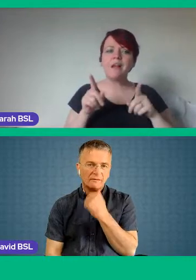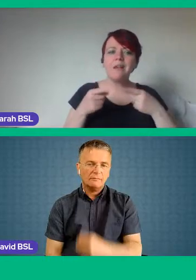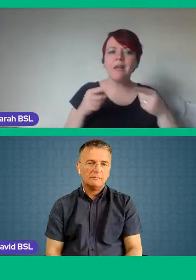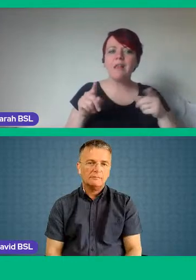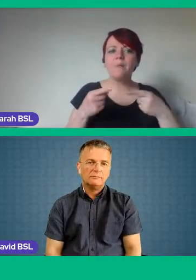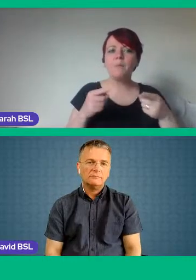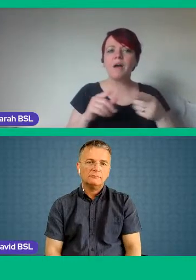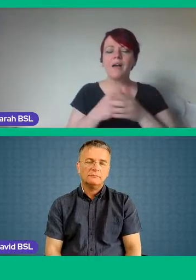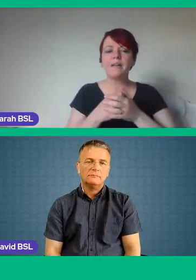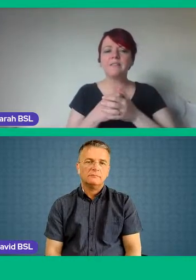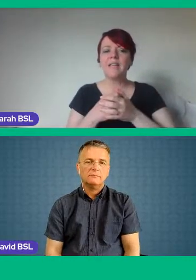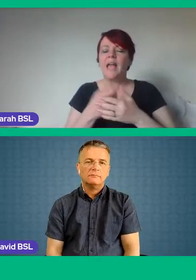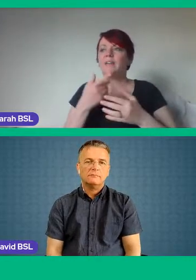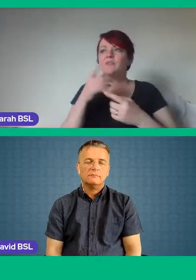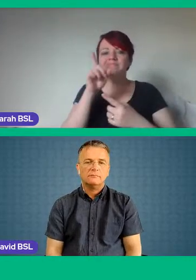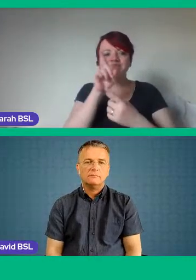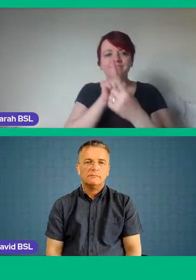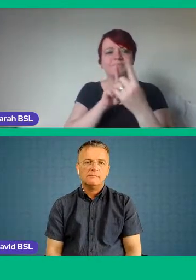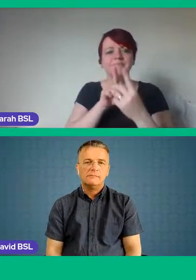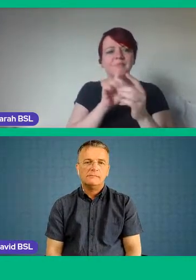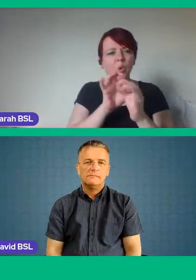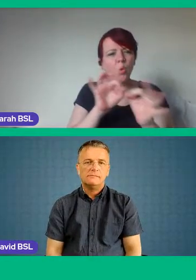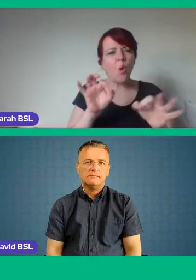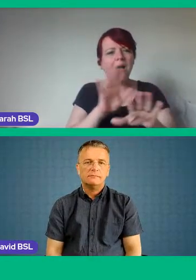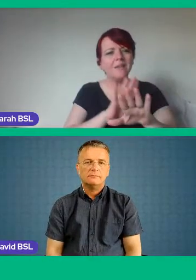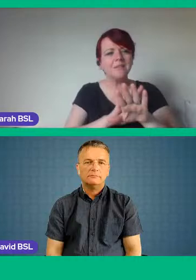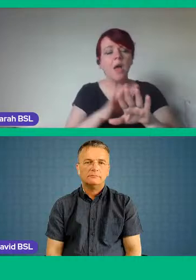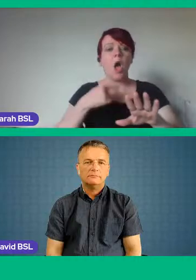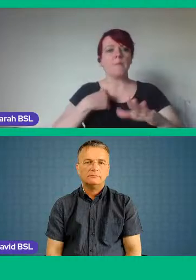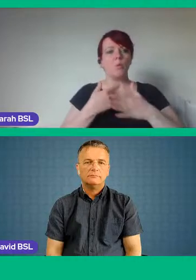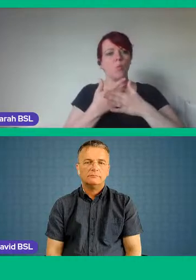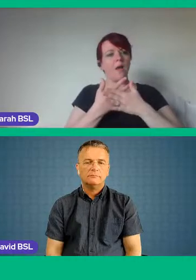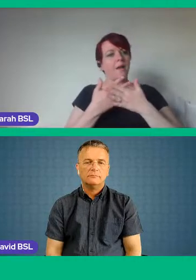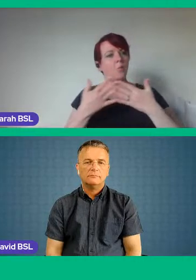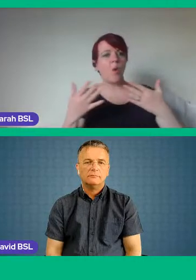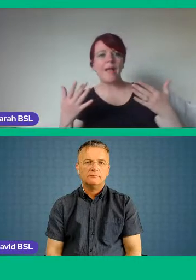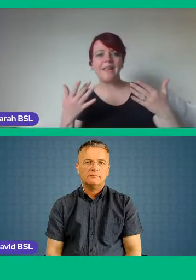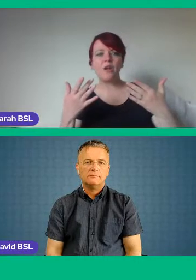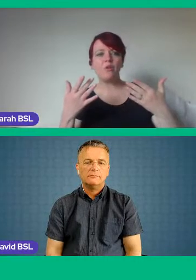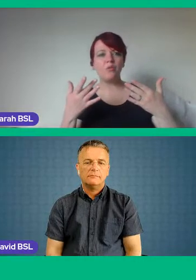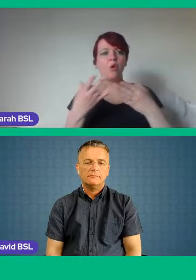Was taking a moment with someone to talk about. I've been working a lot with refugee